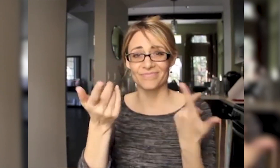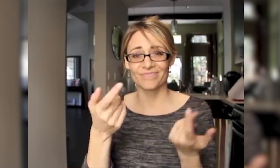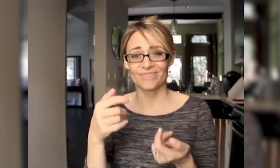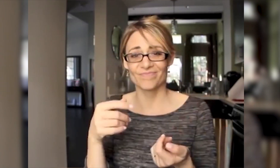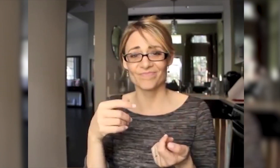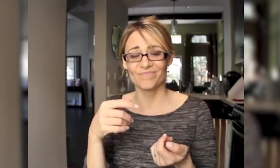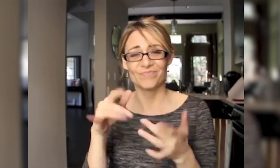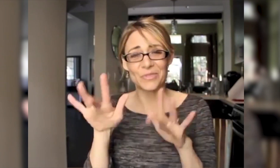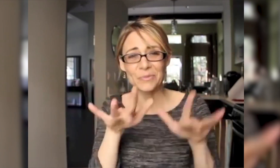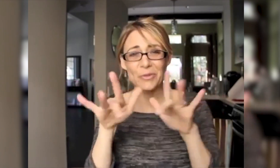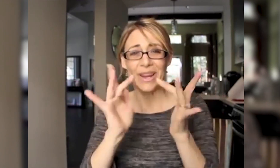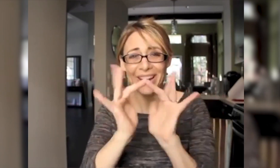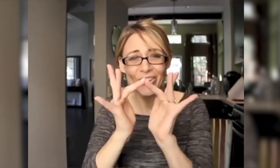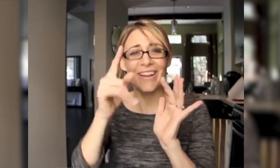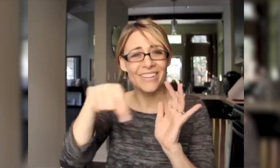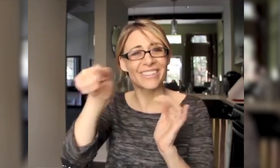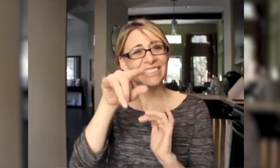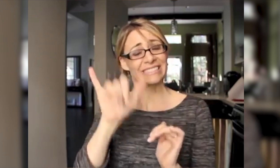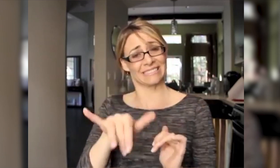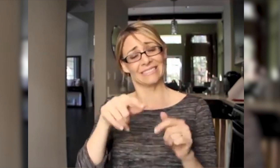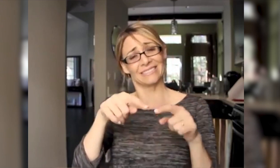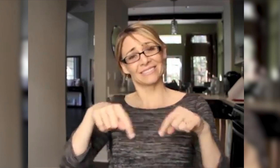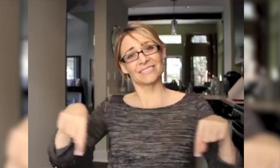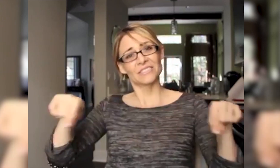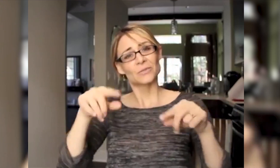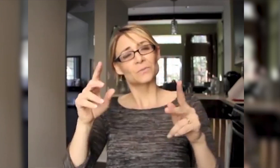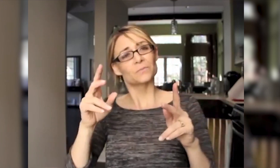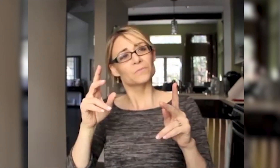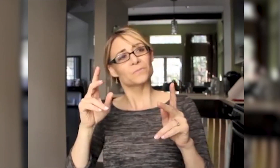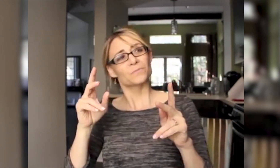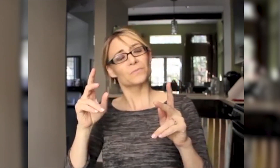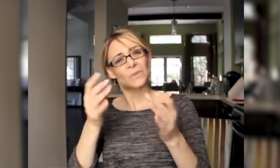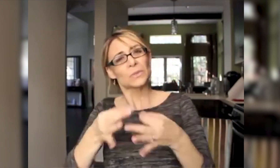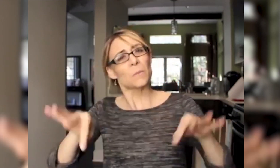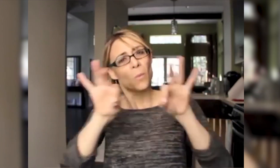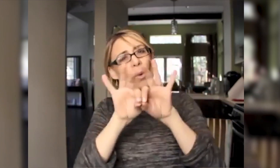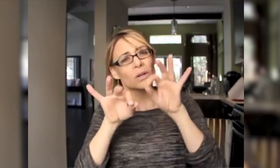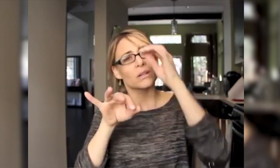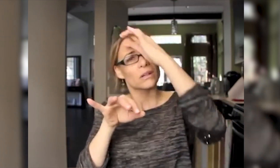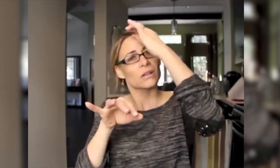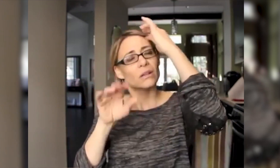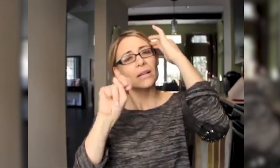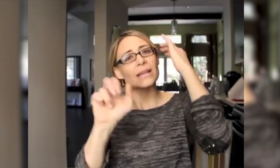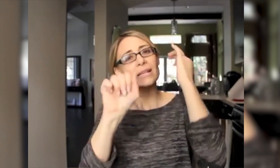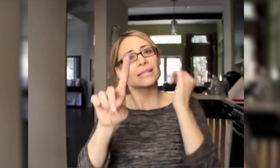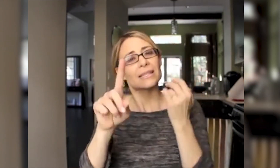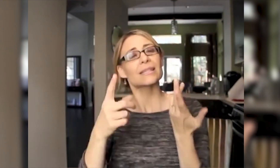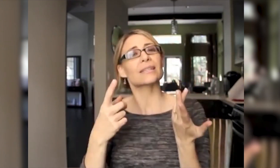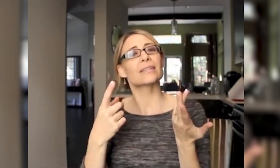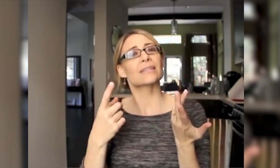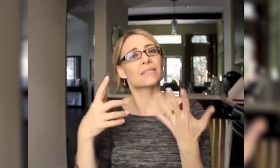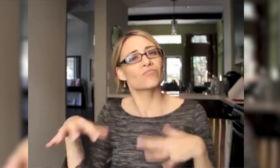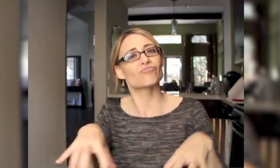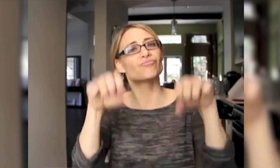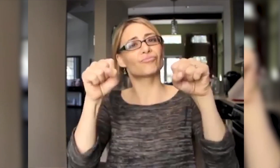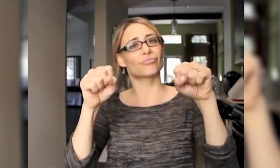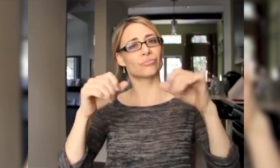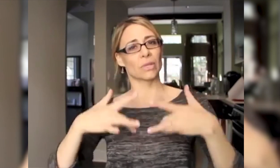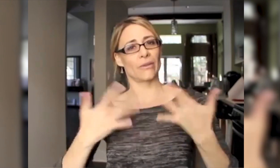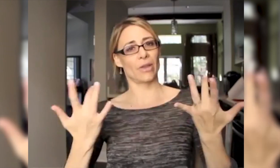AND FILM... THE LIST GOES ON. THE NAD TOOK THE TIME TO USE THIS EVENT TO REALLY RECOGNIZE